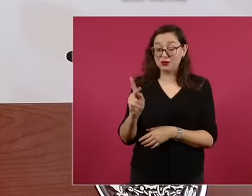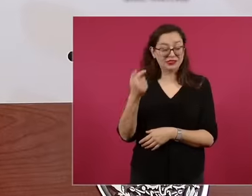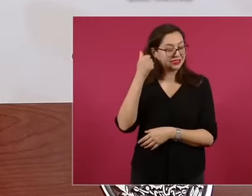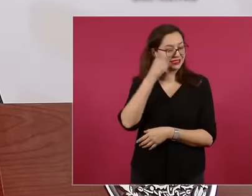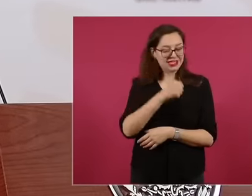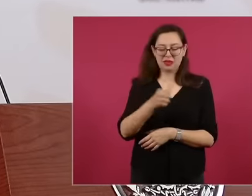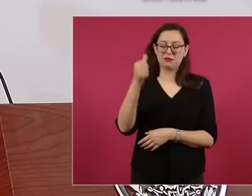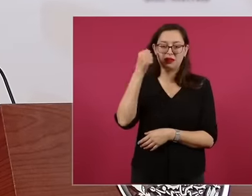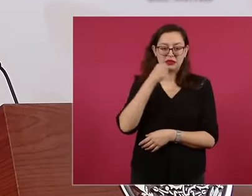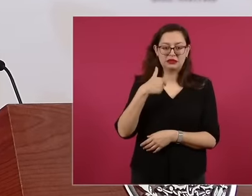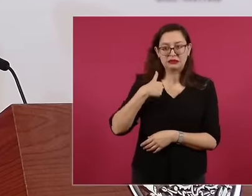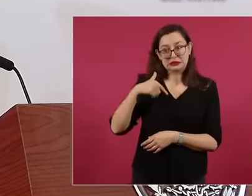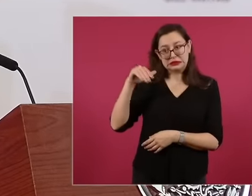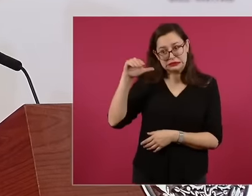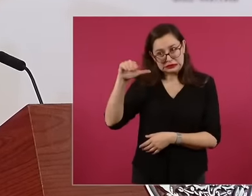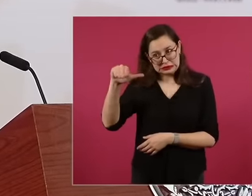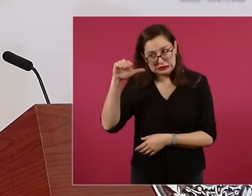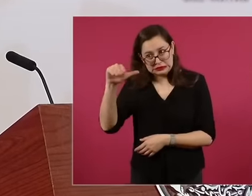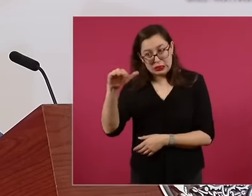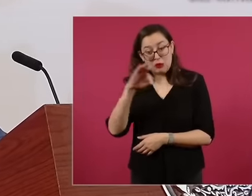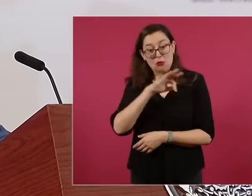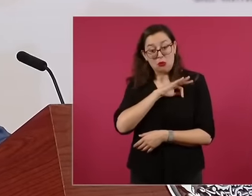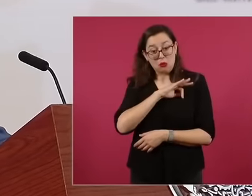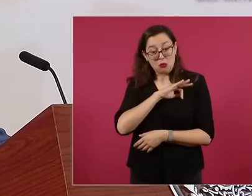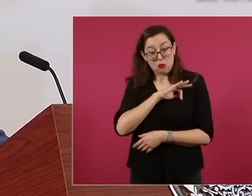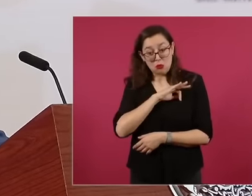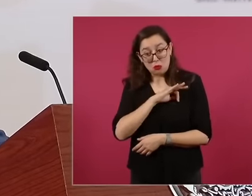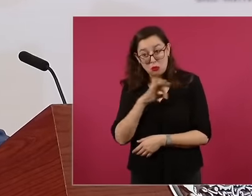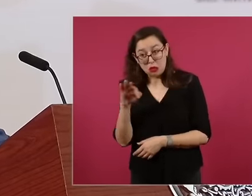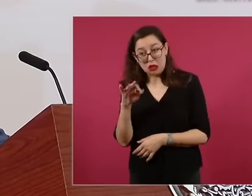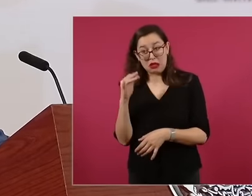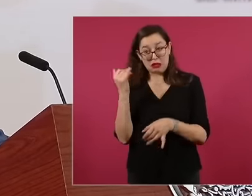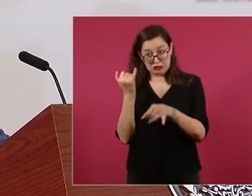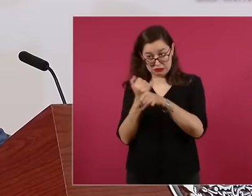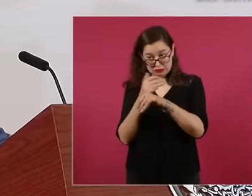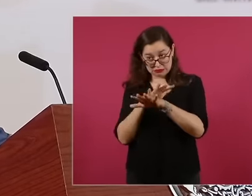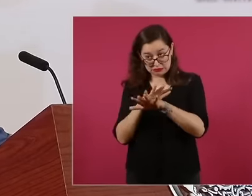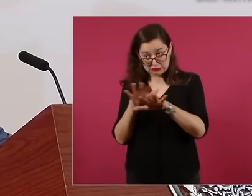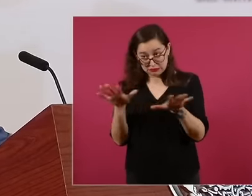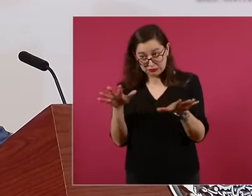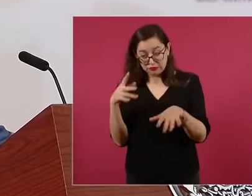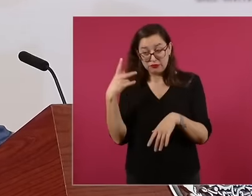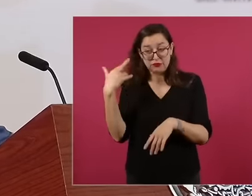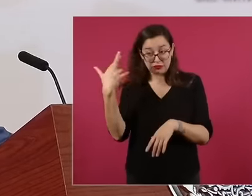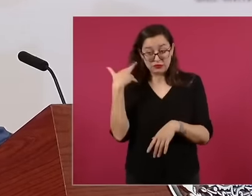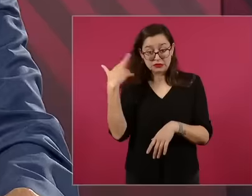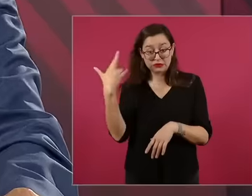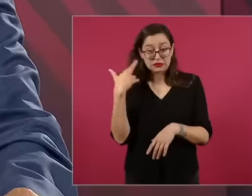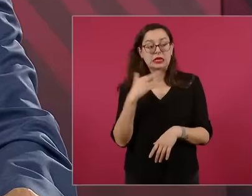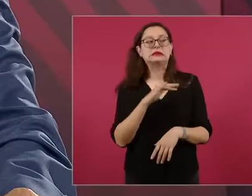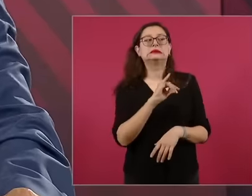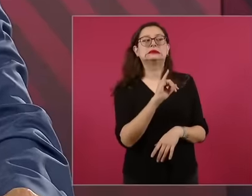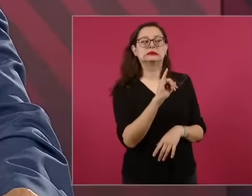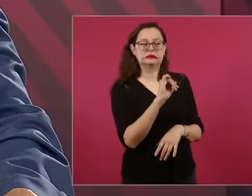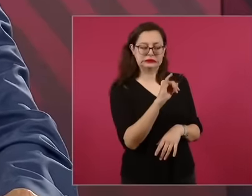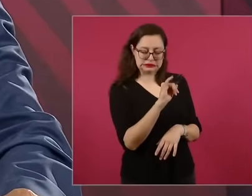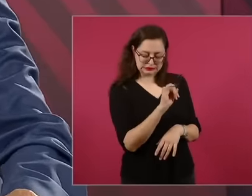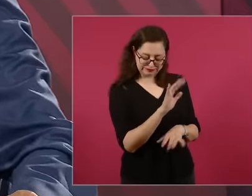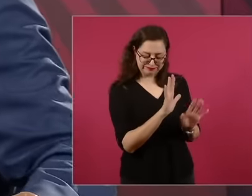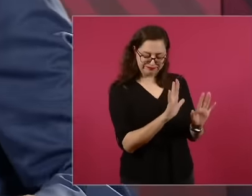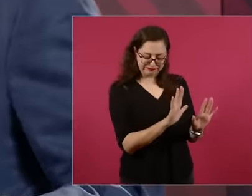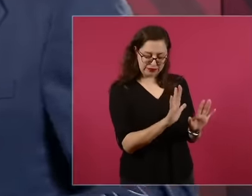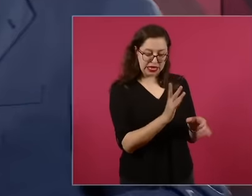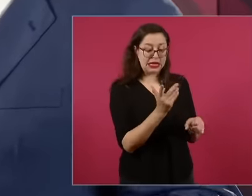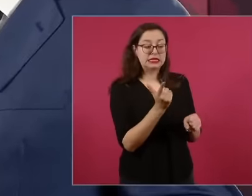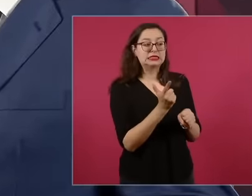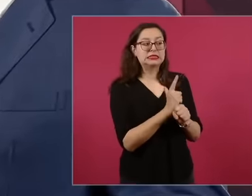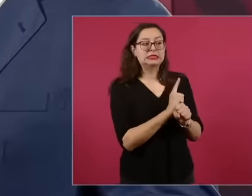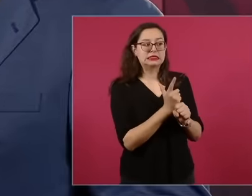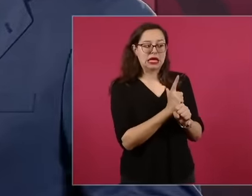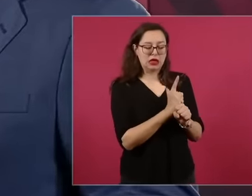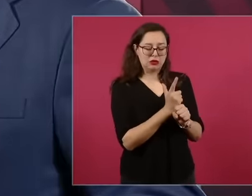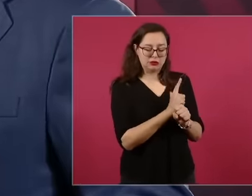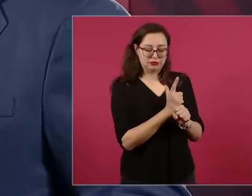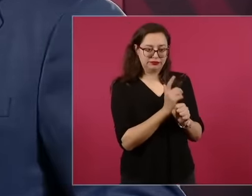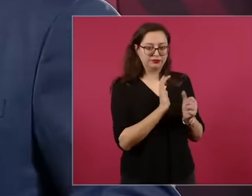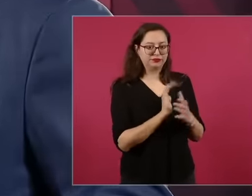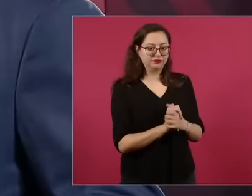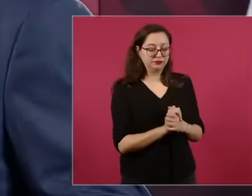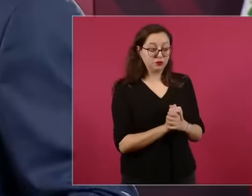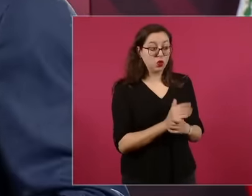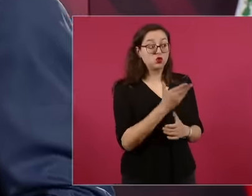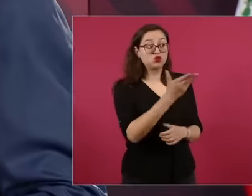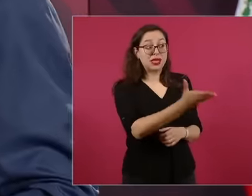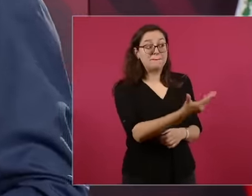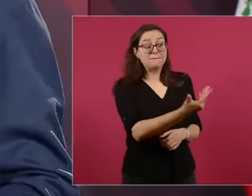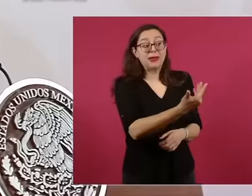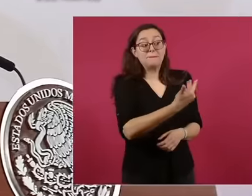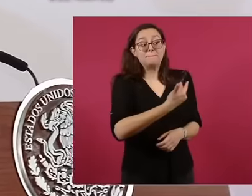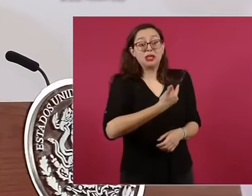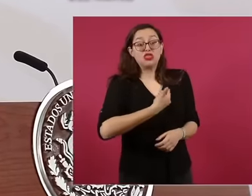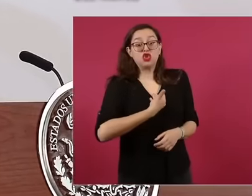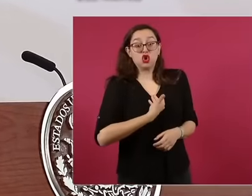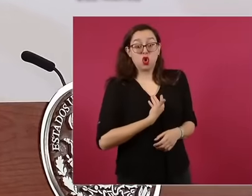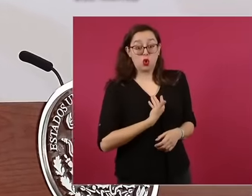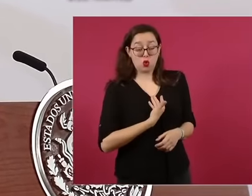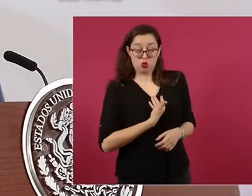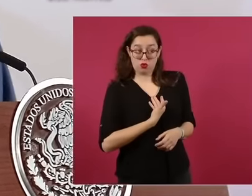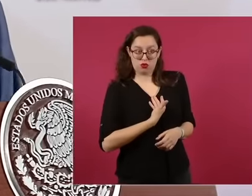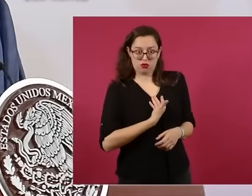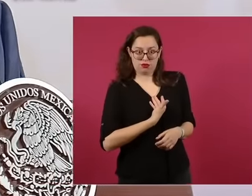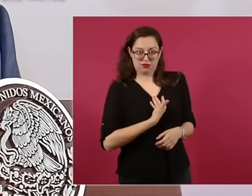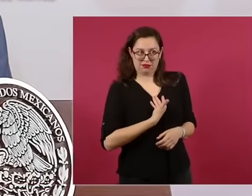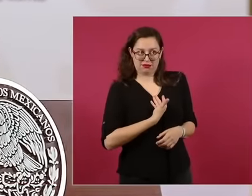that he also took care of himself and covered himself. You told me, Mr., you asked for the interview, right